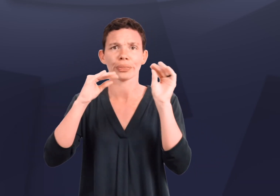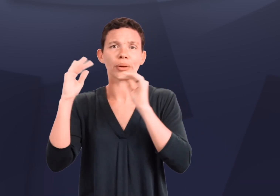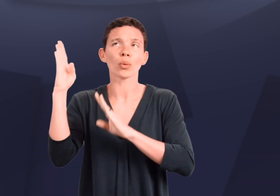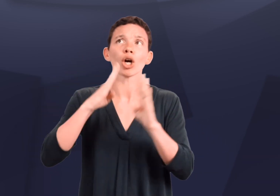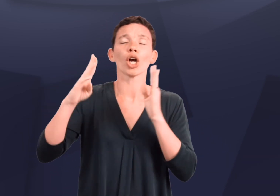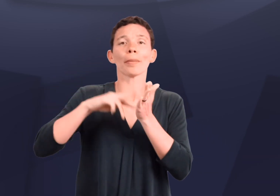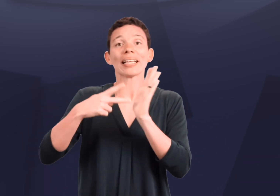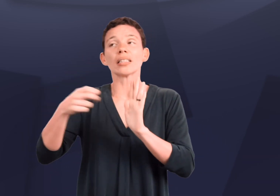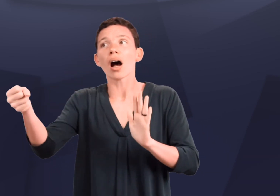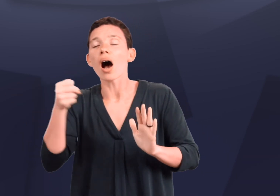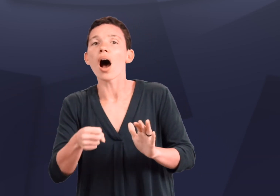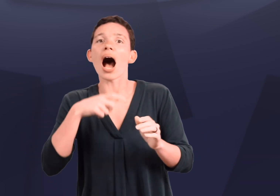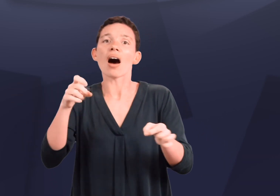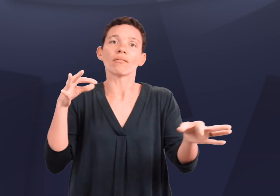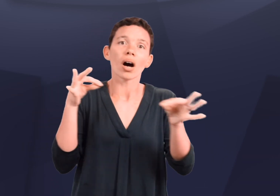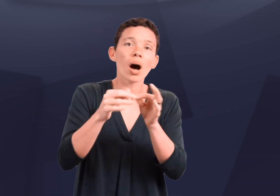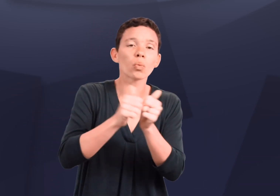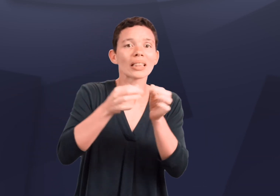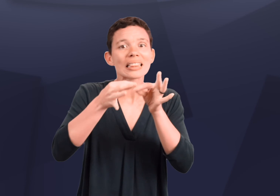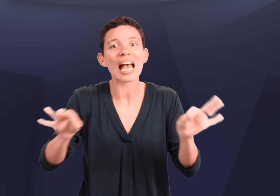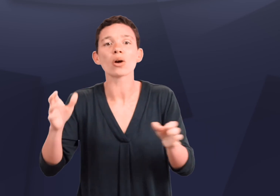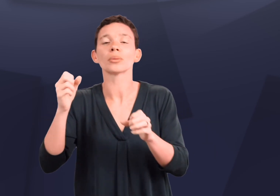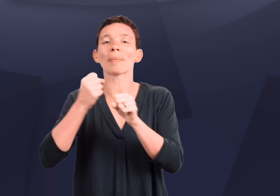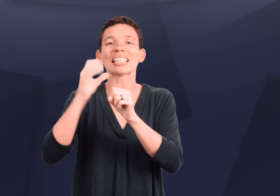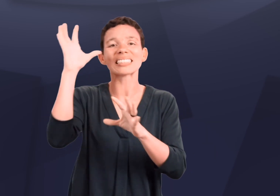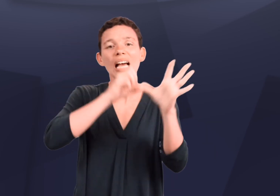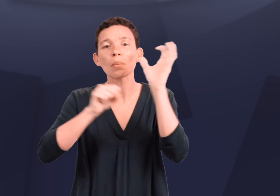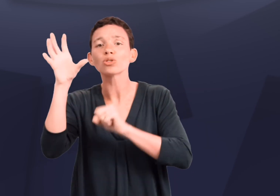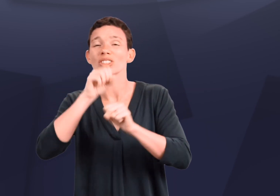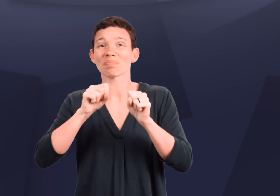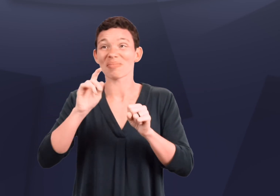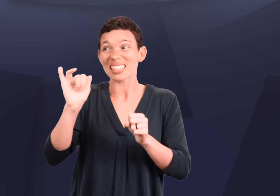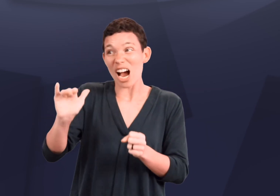but everyone seems to have an opinion about the student and concerns about possible delays.